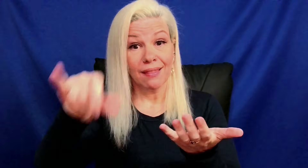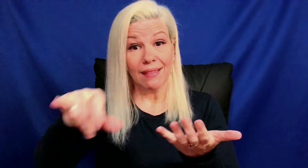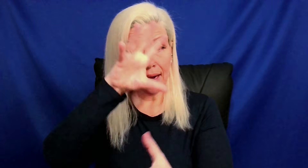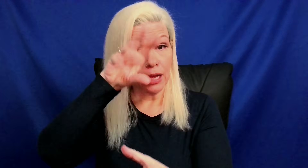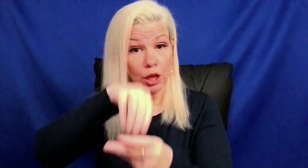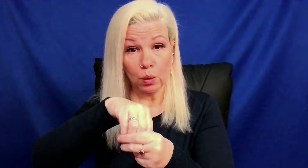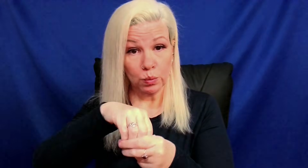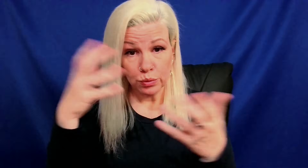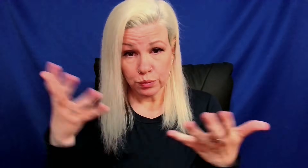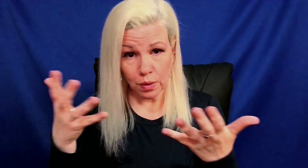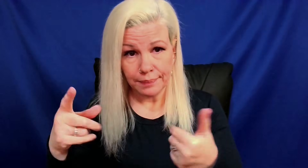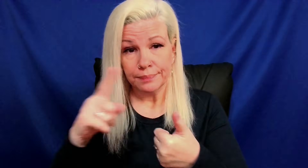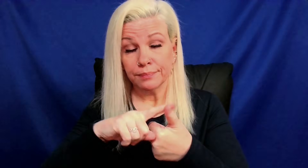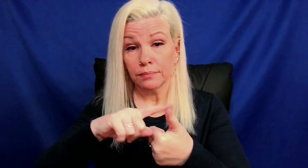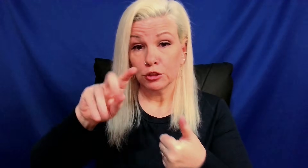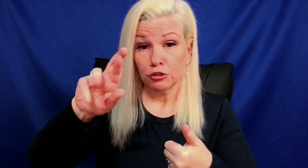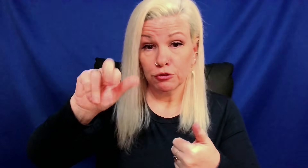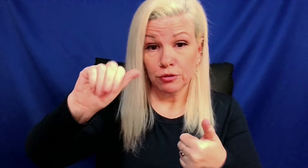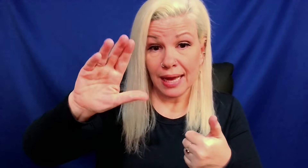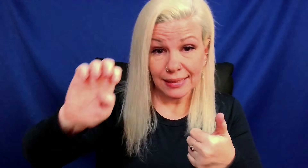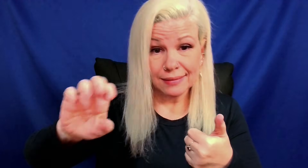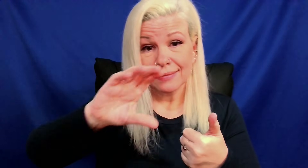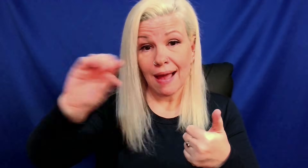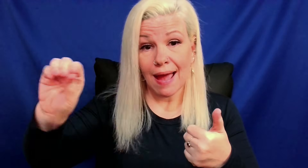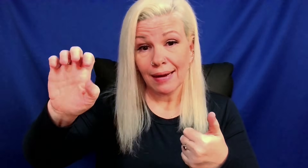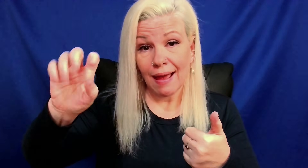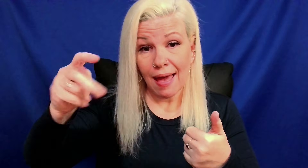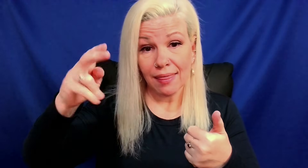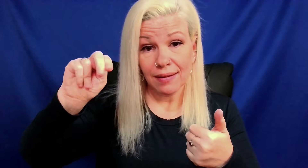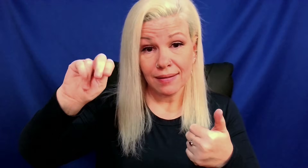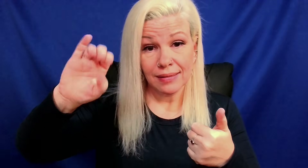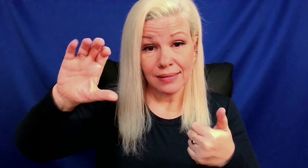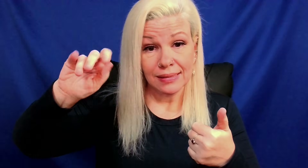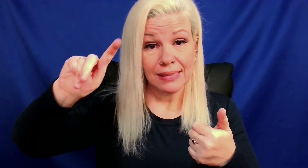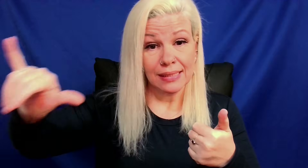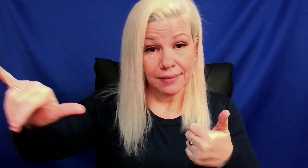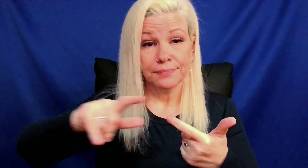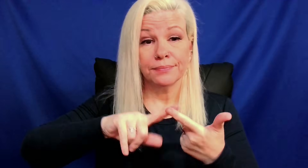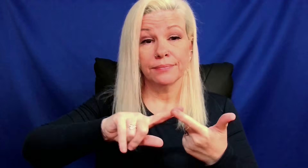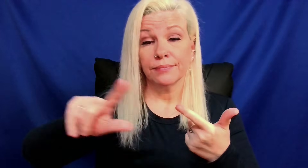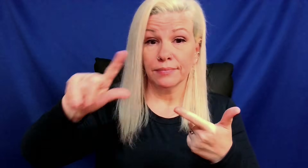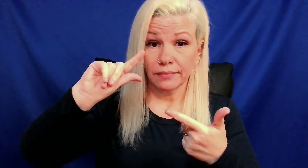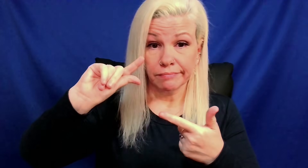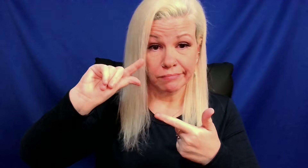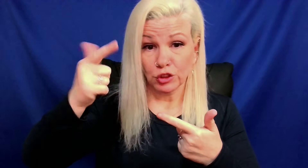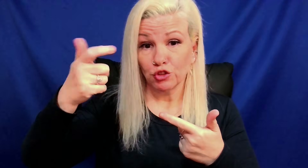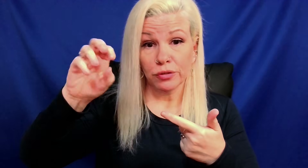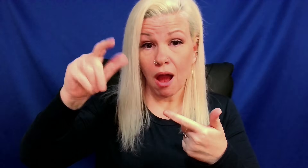That includes race and ethnicity. Geography.